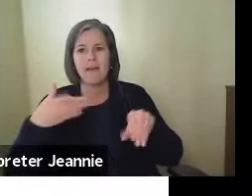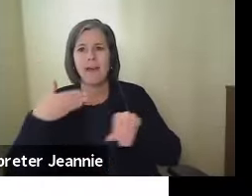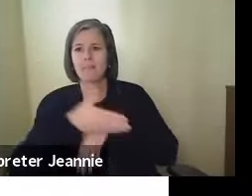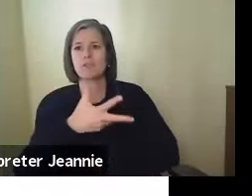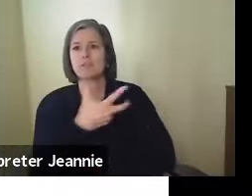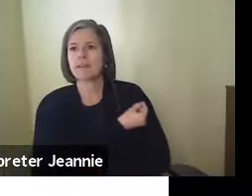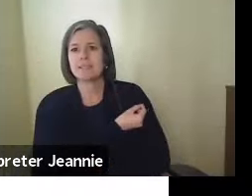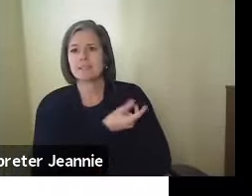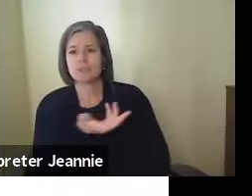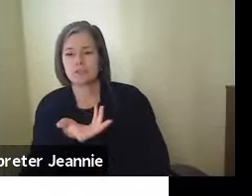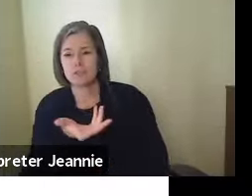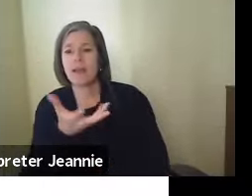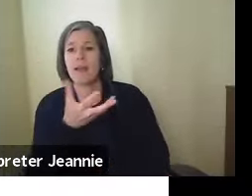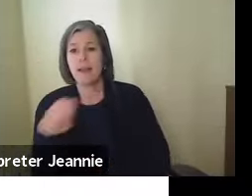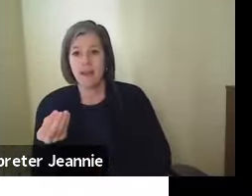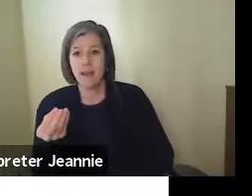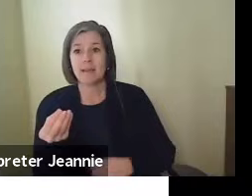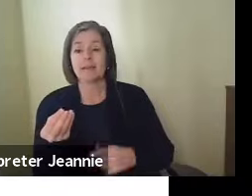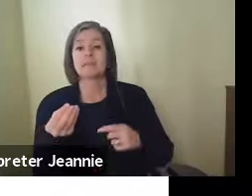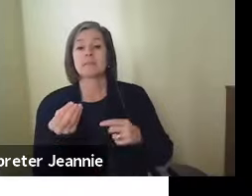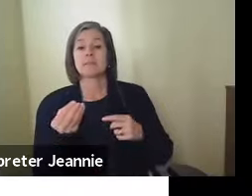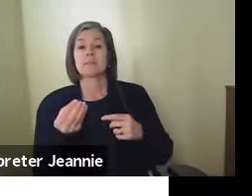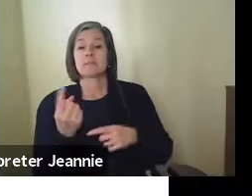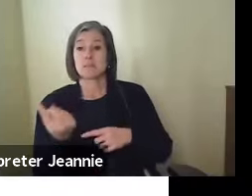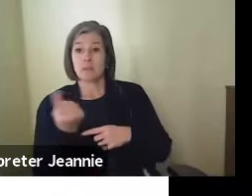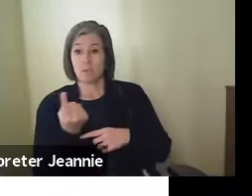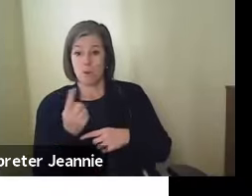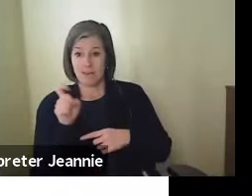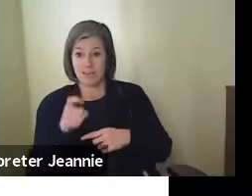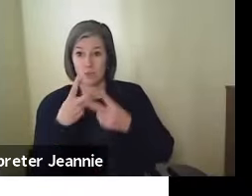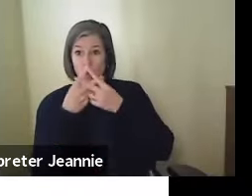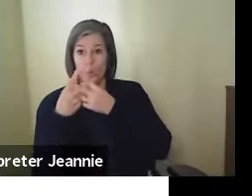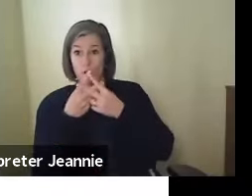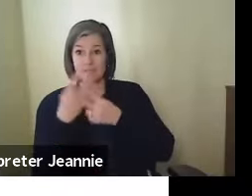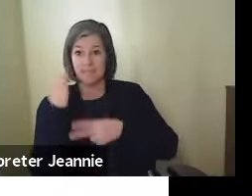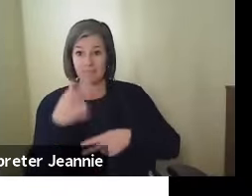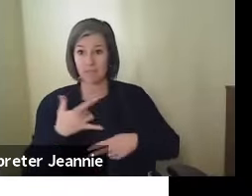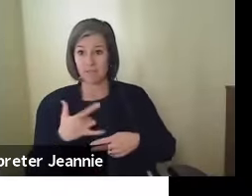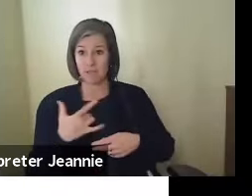And does someone need to quarantine if they are feeling symptoms during that